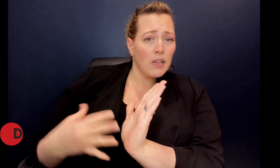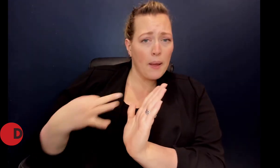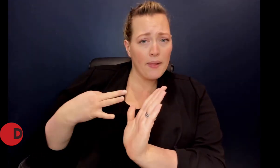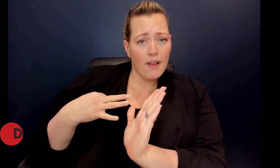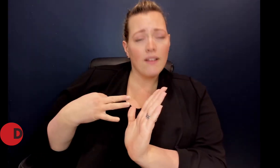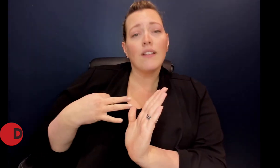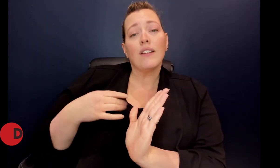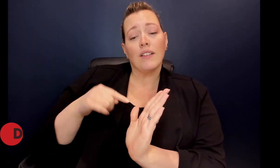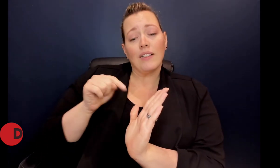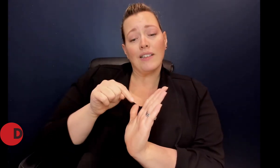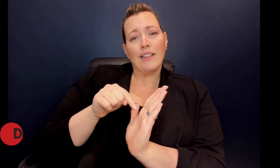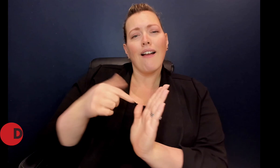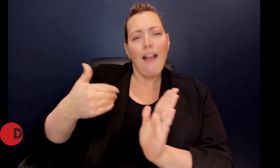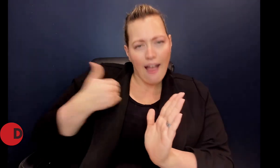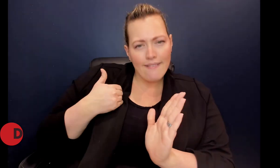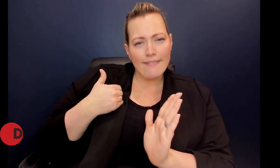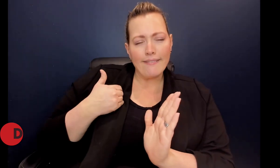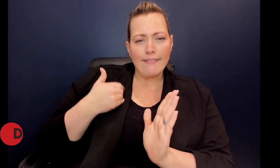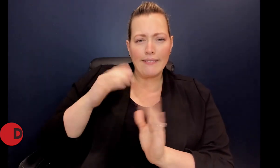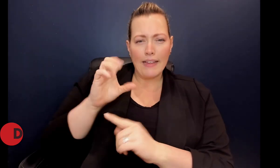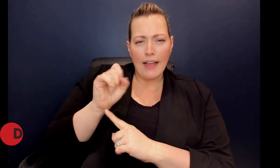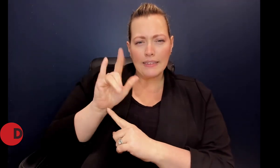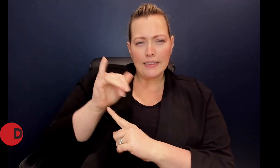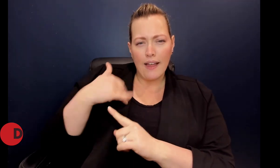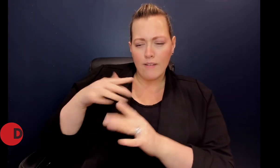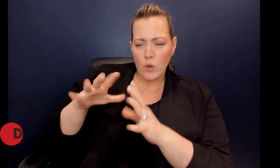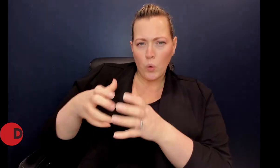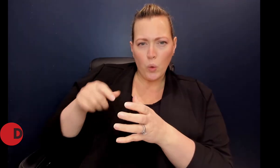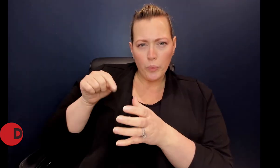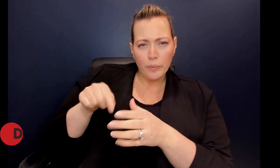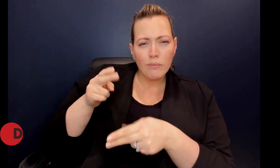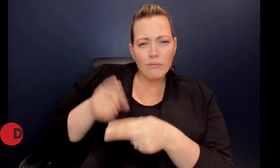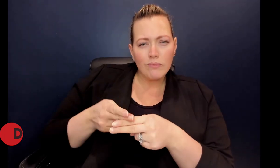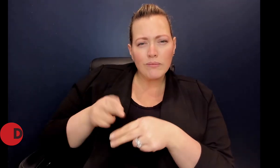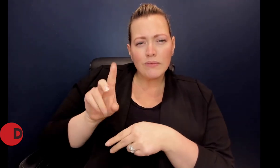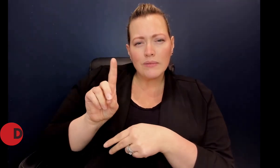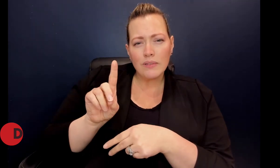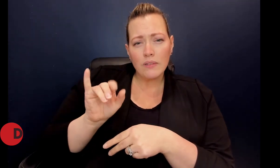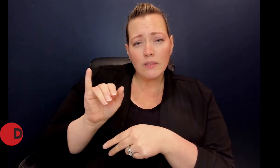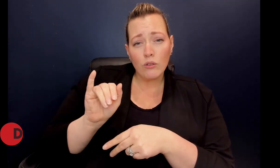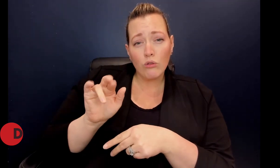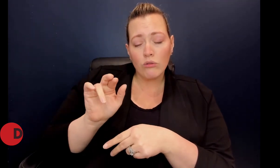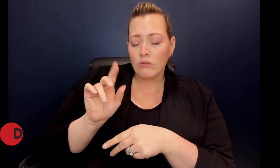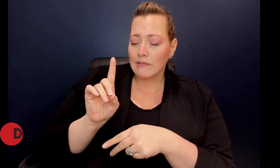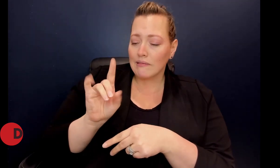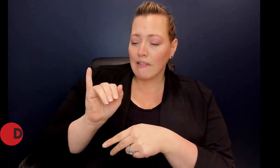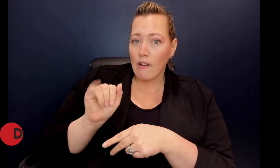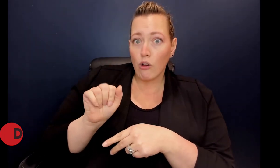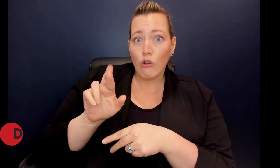interpreting. All documented and included on your application.